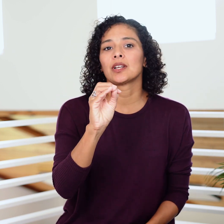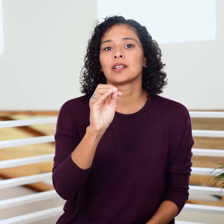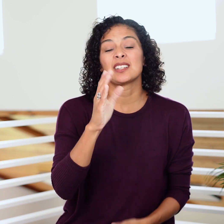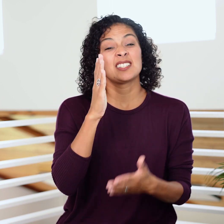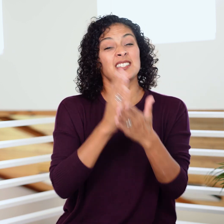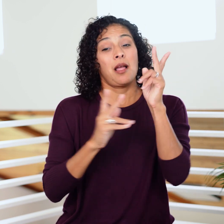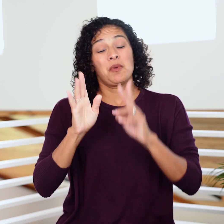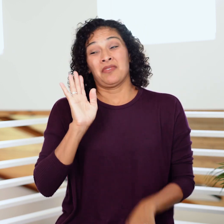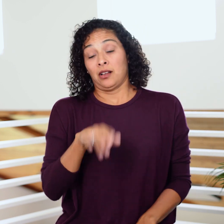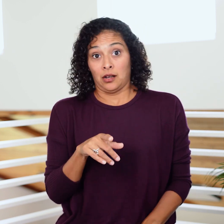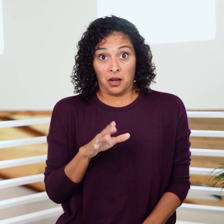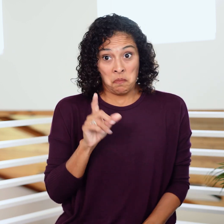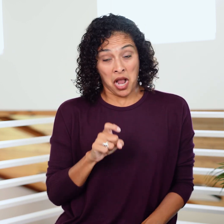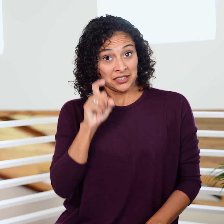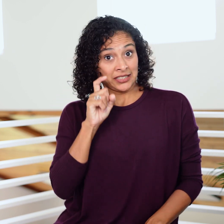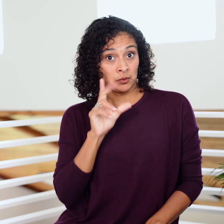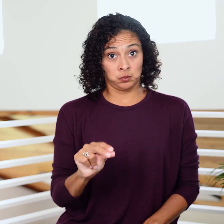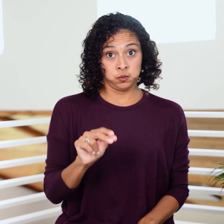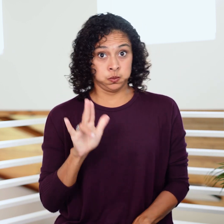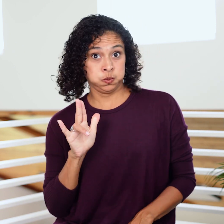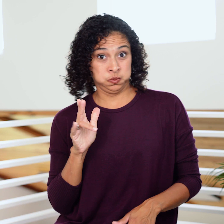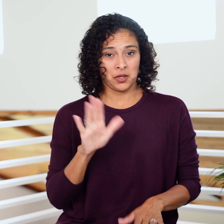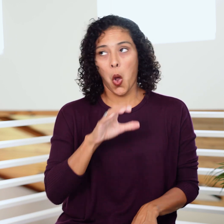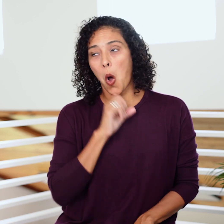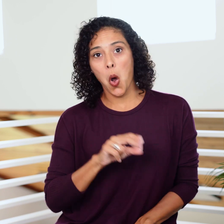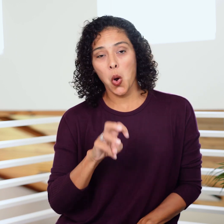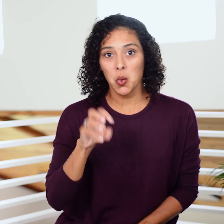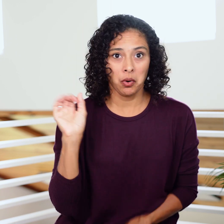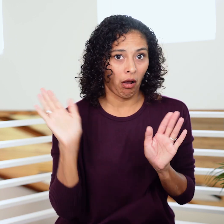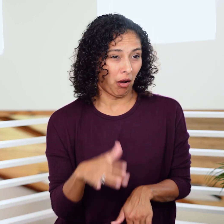Some say sexual purity is an outdated idea